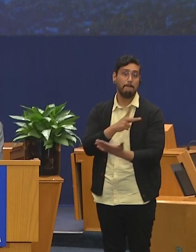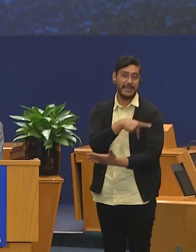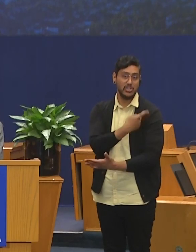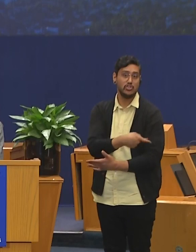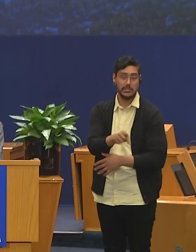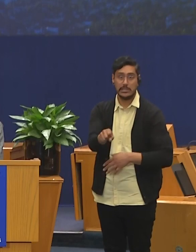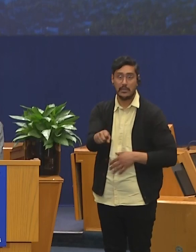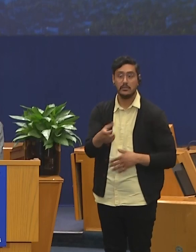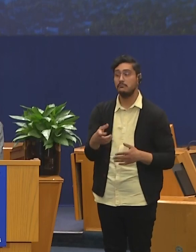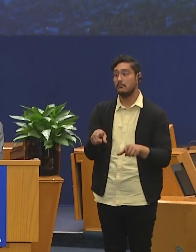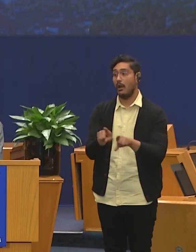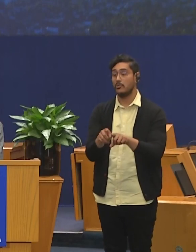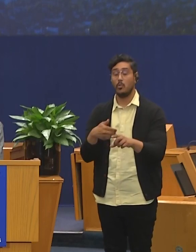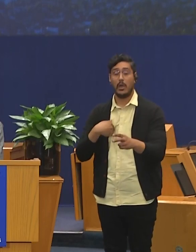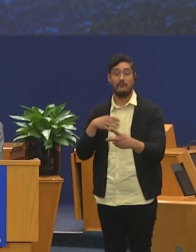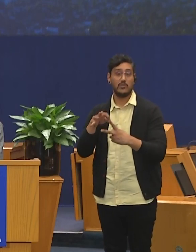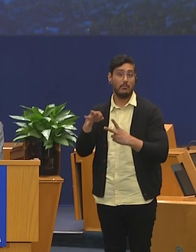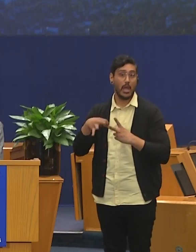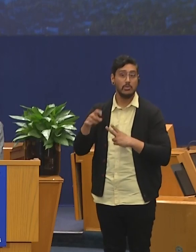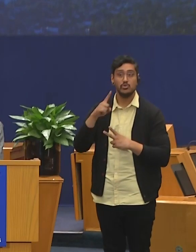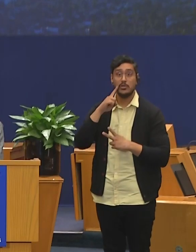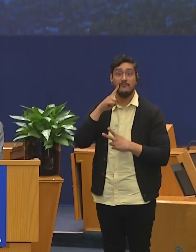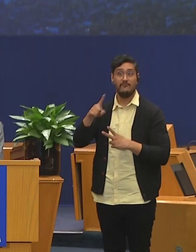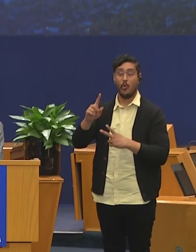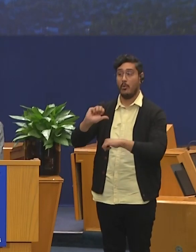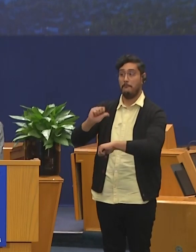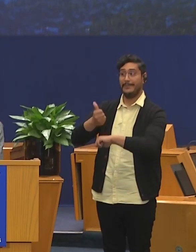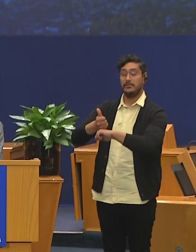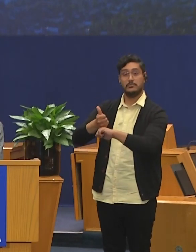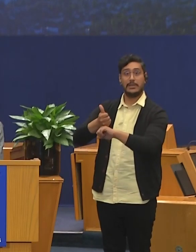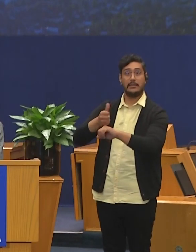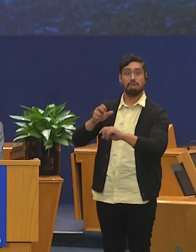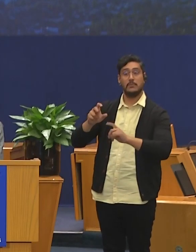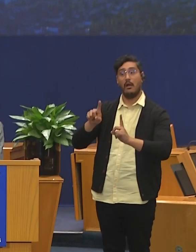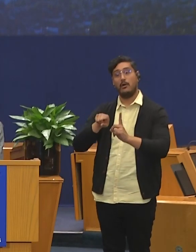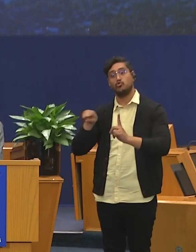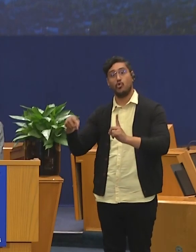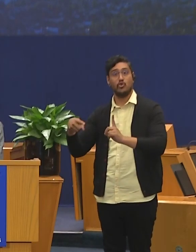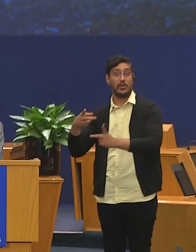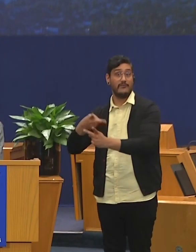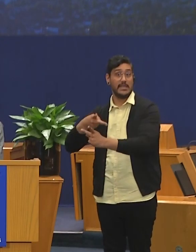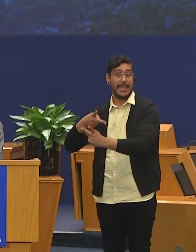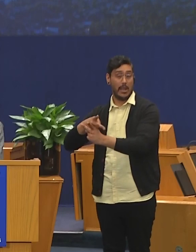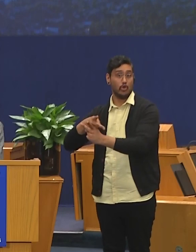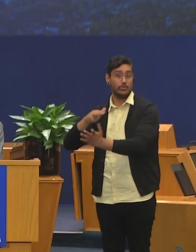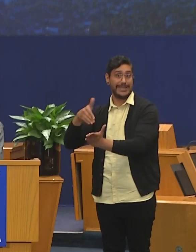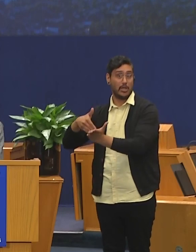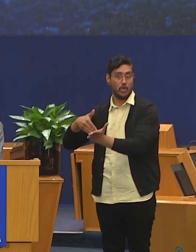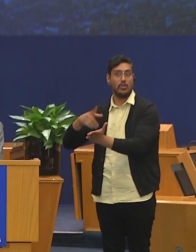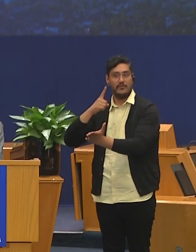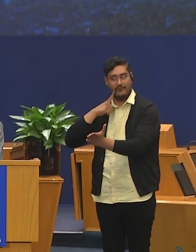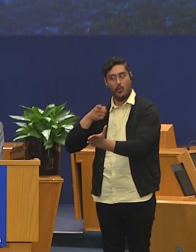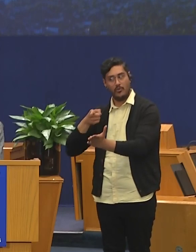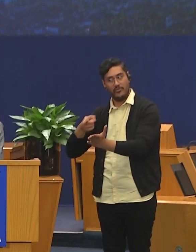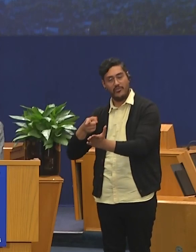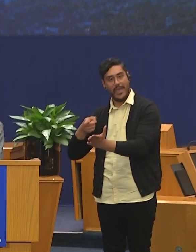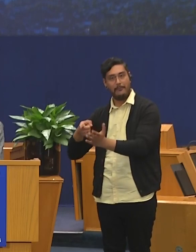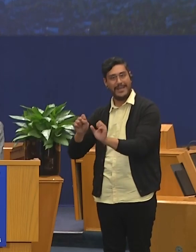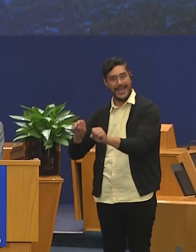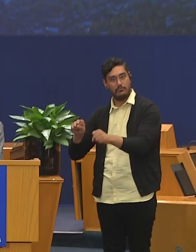SOME PORTIONS OF PATIENTS. THERE'S ALSO OPTIONS TO BUILD OUT SOME OF THESE ALTERNATIVE